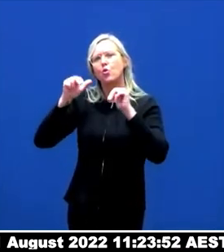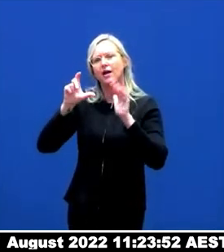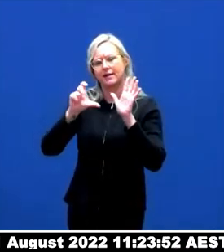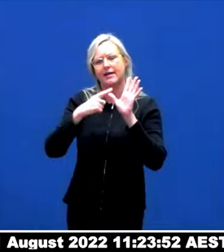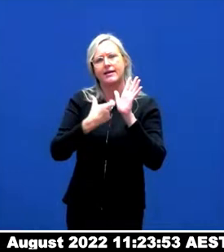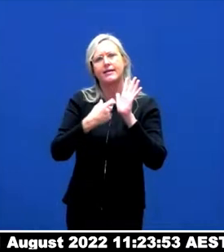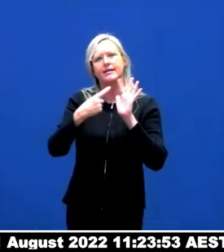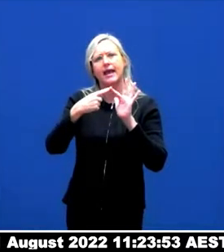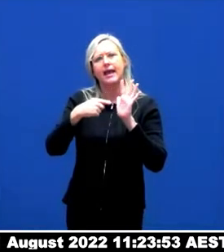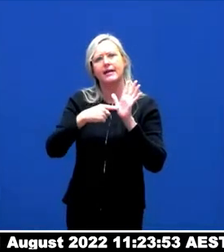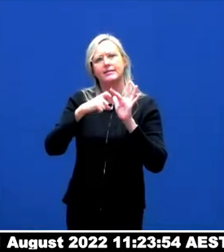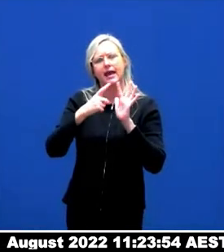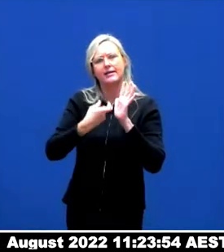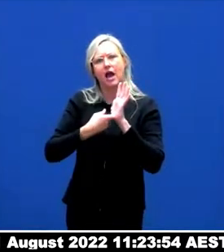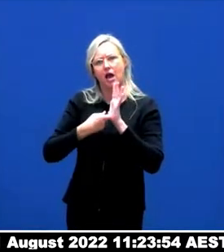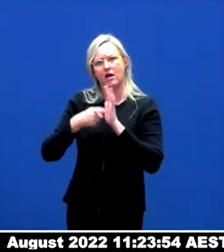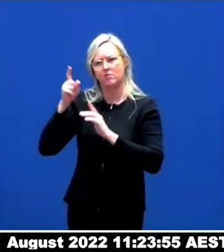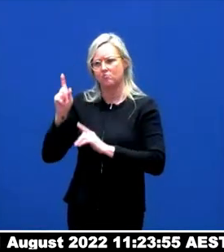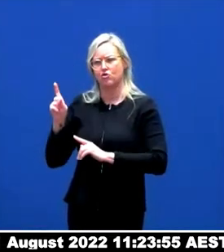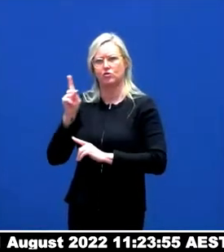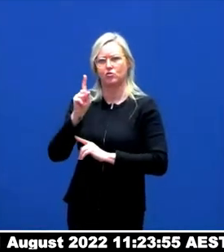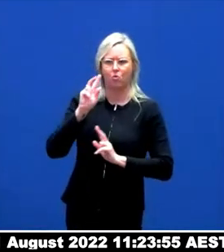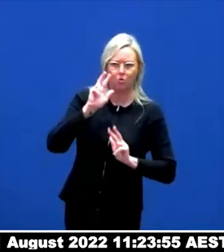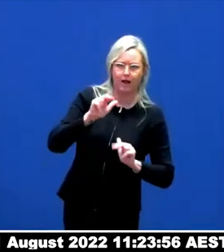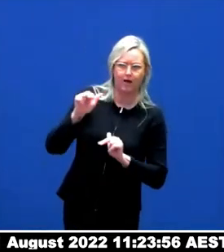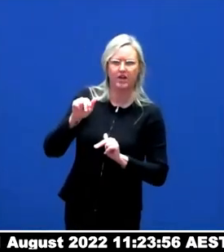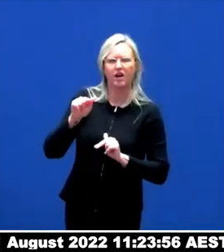The caretaker took the rent as well as introducing the property, you know, to go -